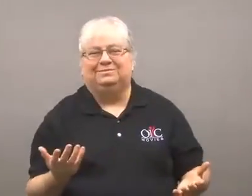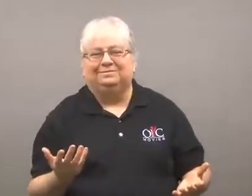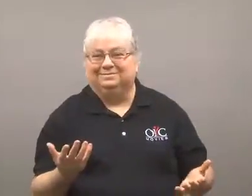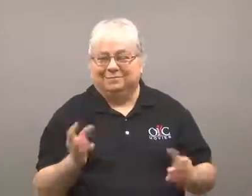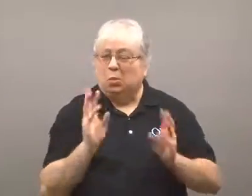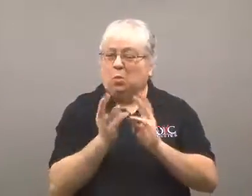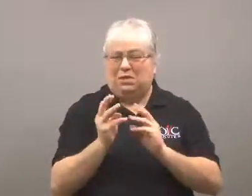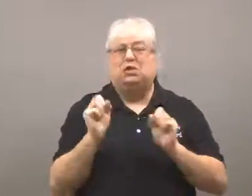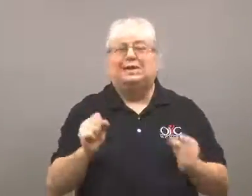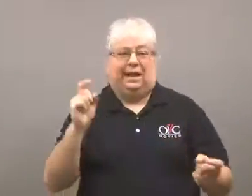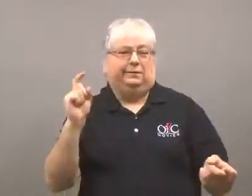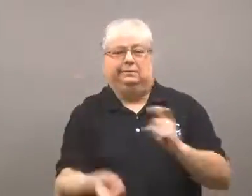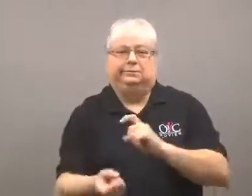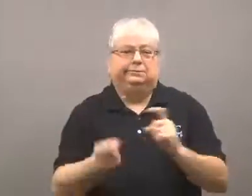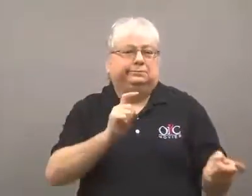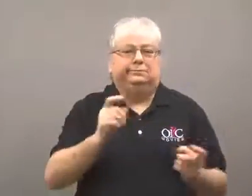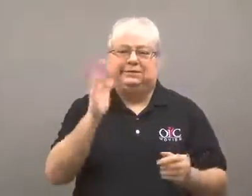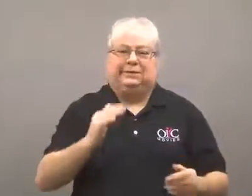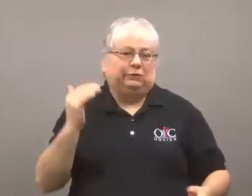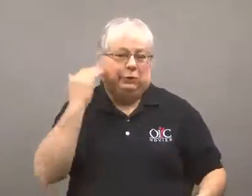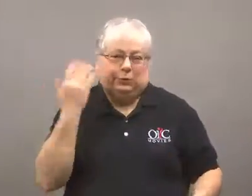Weather patterns can change at any time without notice.